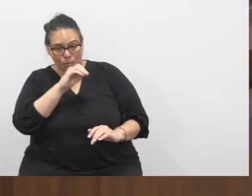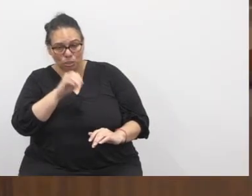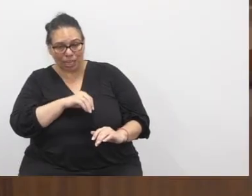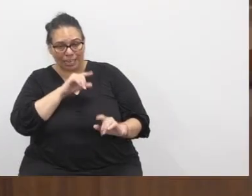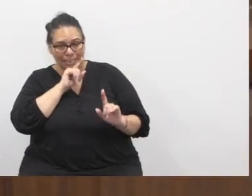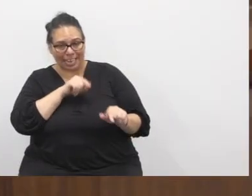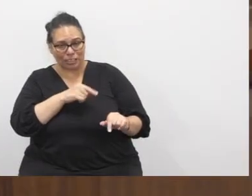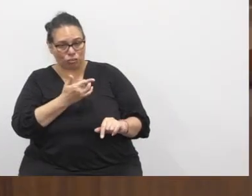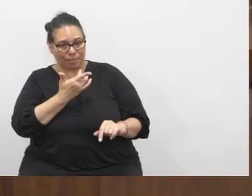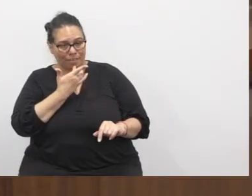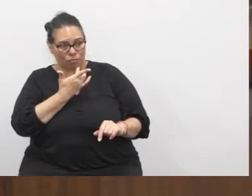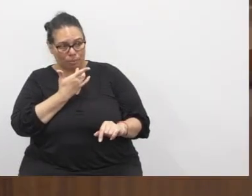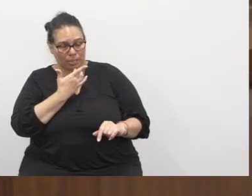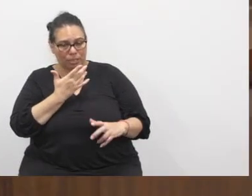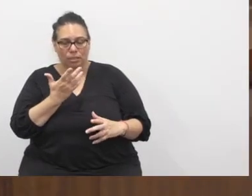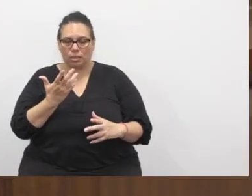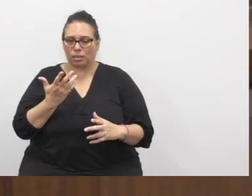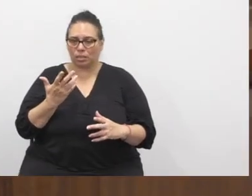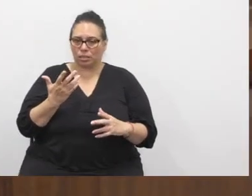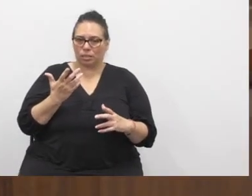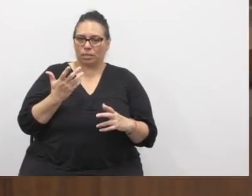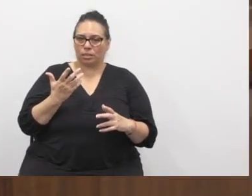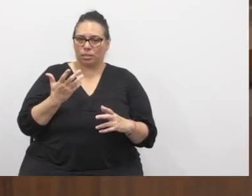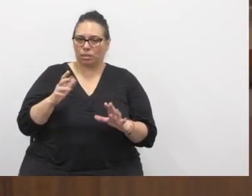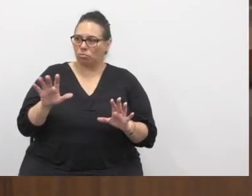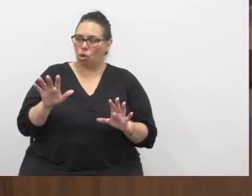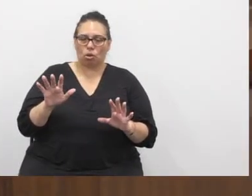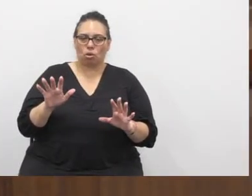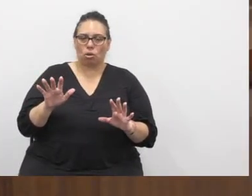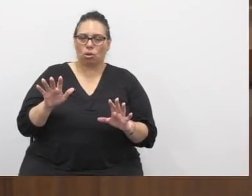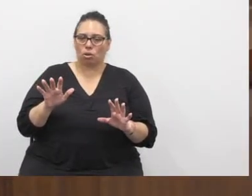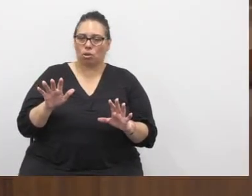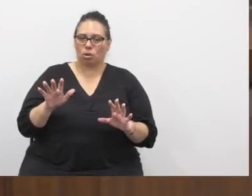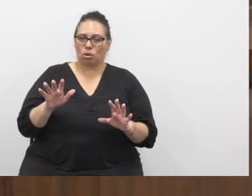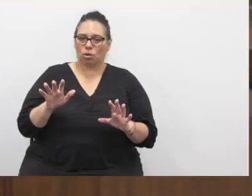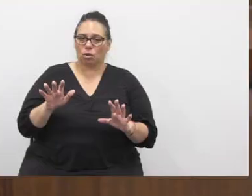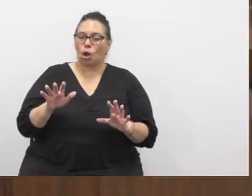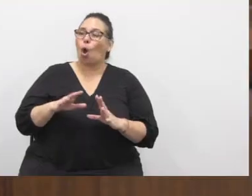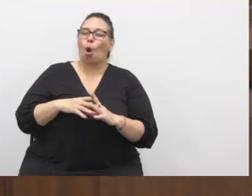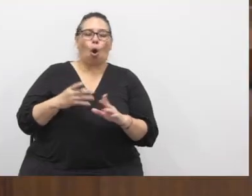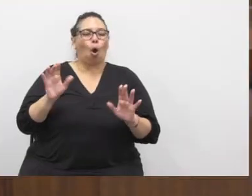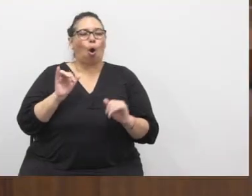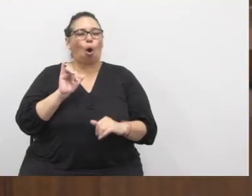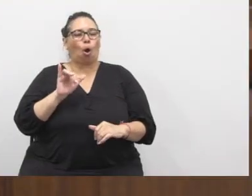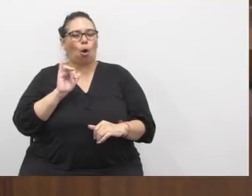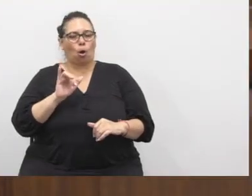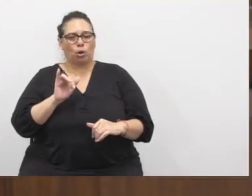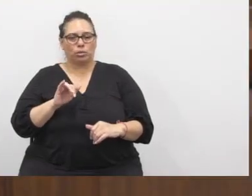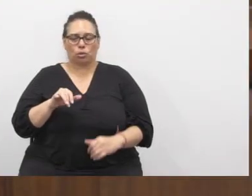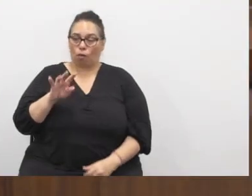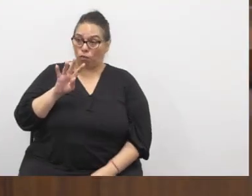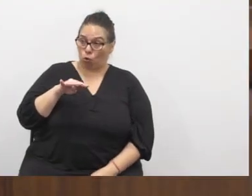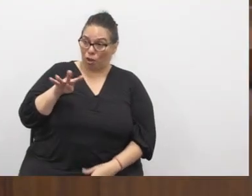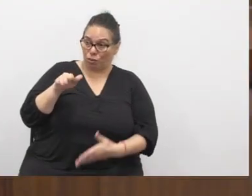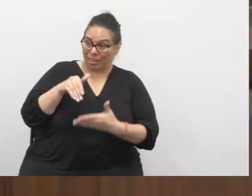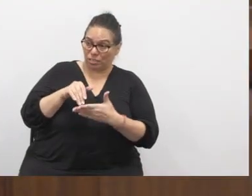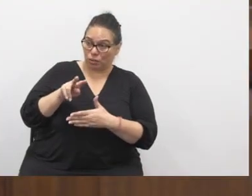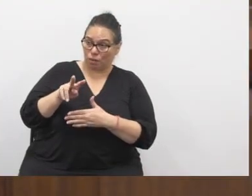But what I'm saying is like. Oh, the total survey response? - Yeah, total. So 44,422 responded. - Yeah.